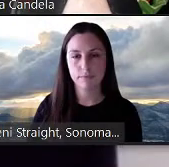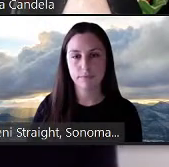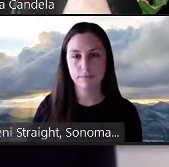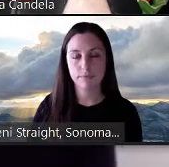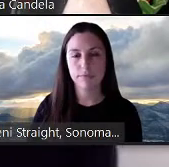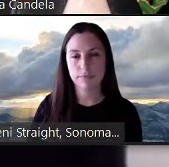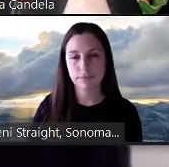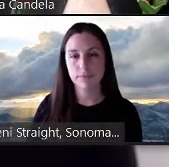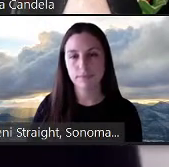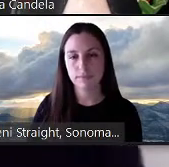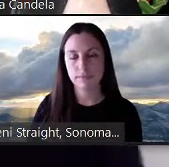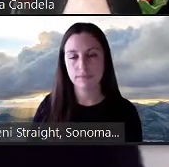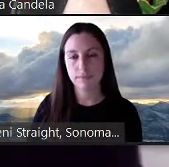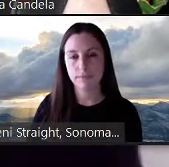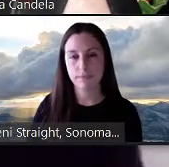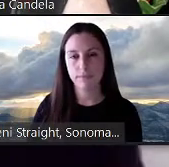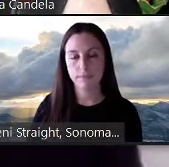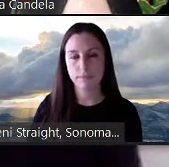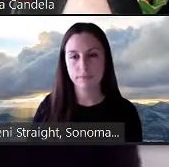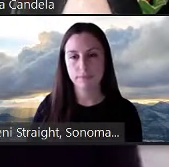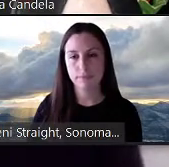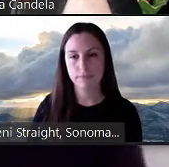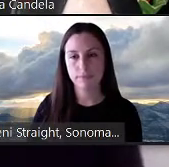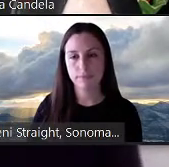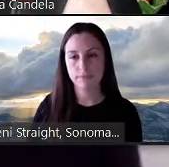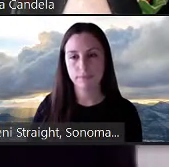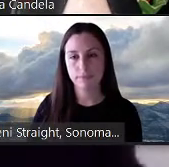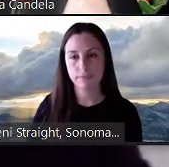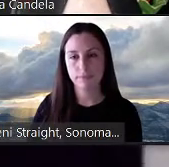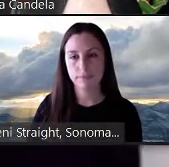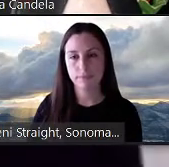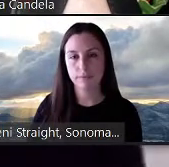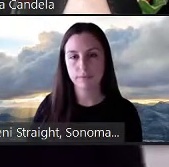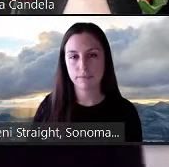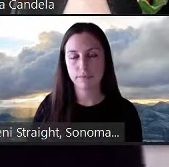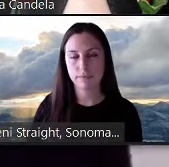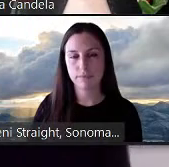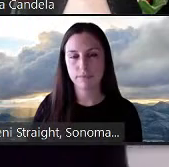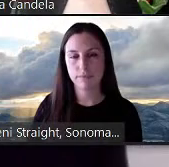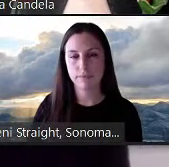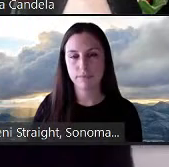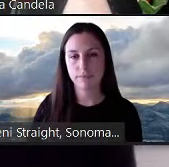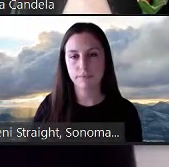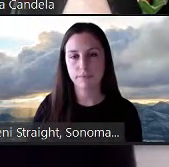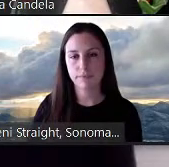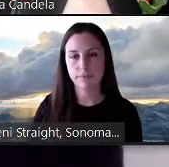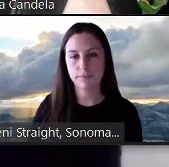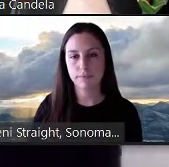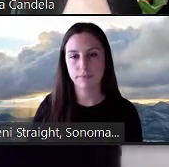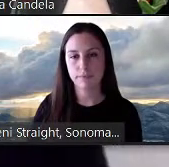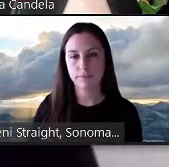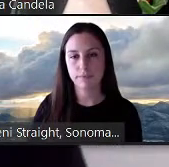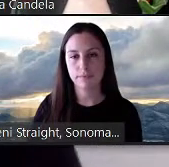Gorin team was actually a means and it was still above five hundred years ago.